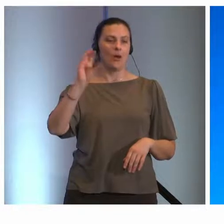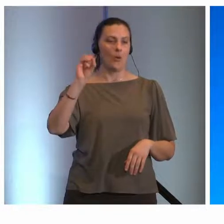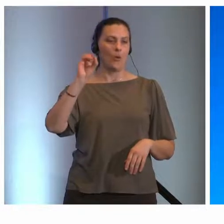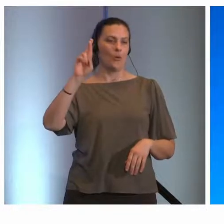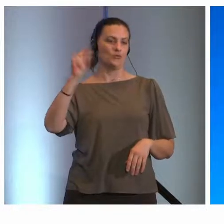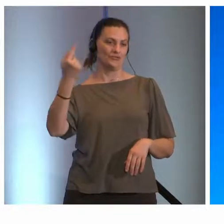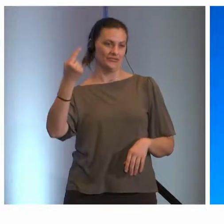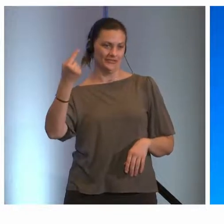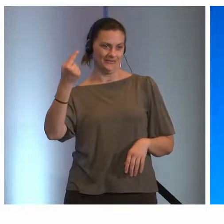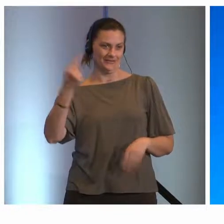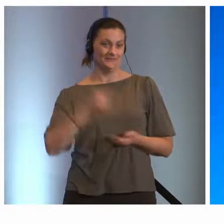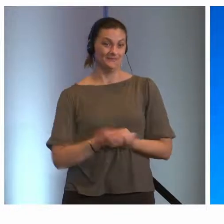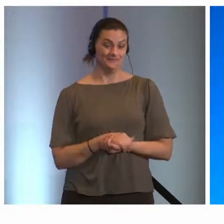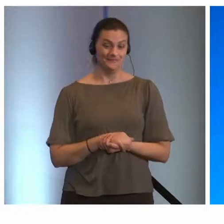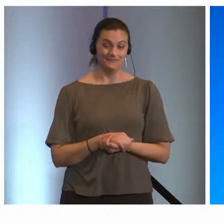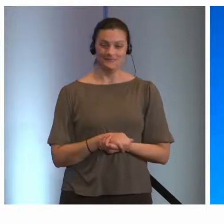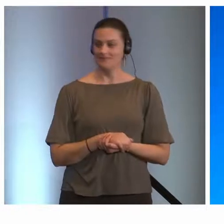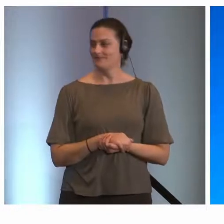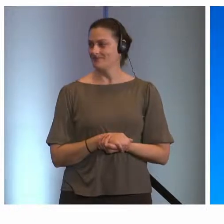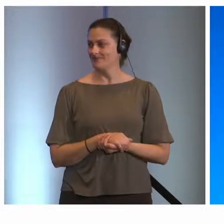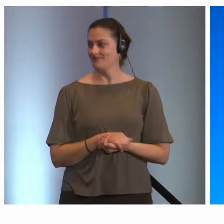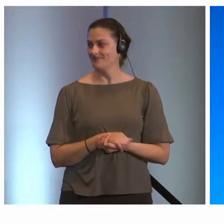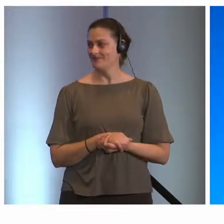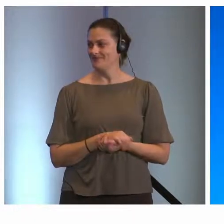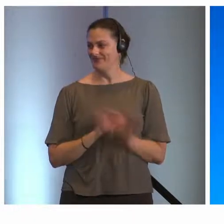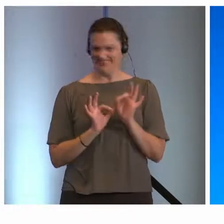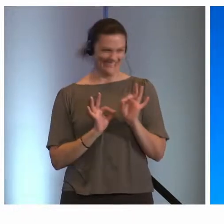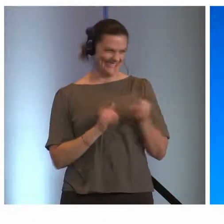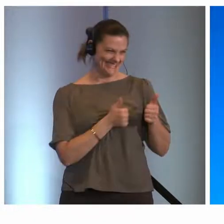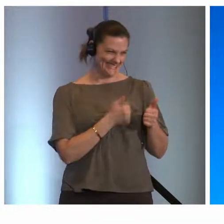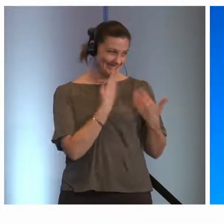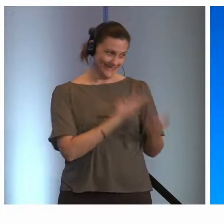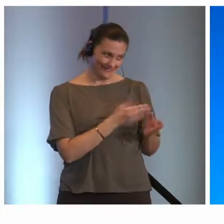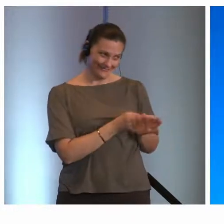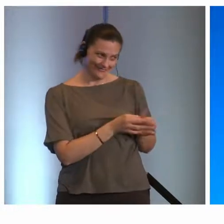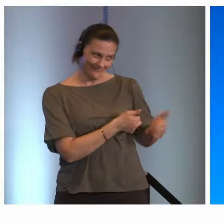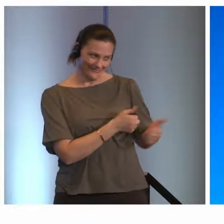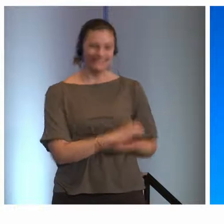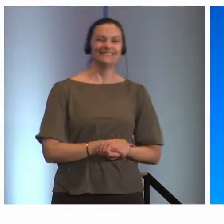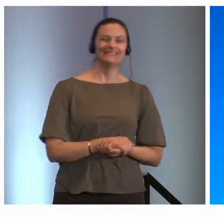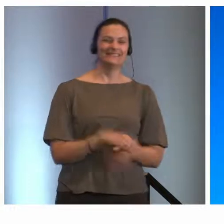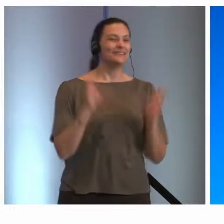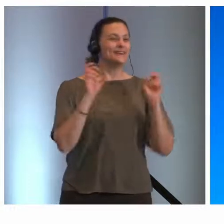I'm a little tongue tied WWW.NOD.org.